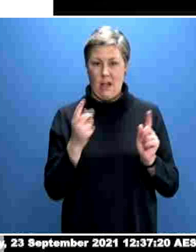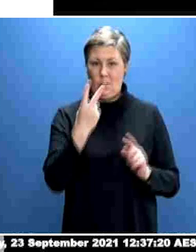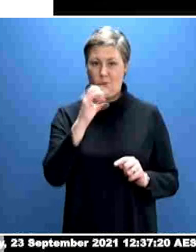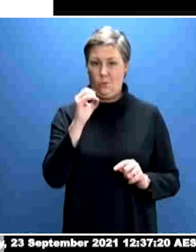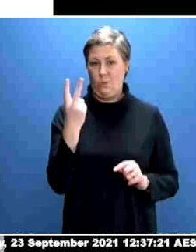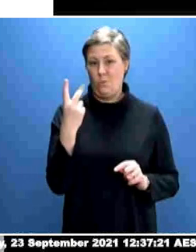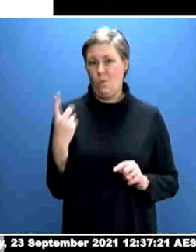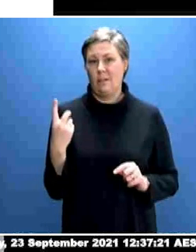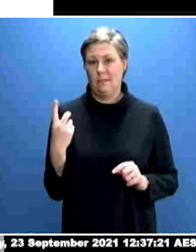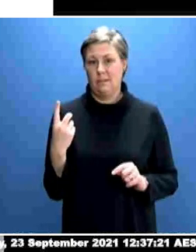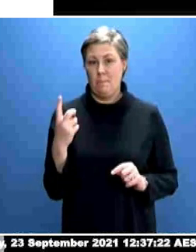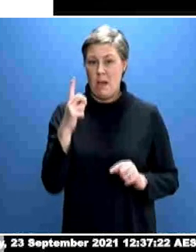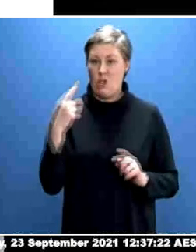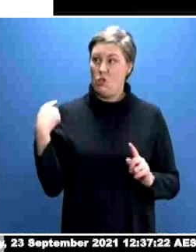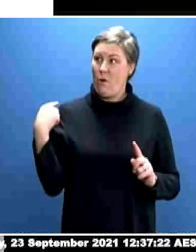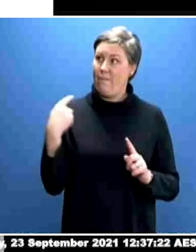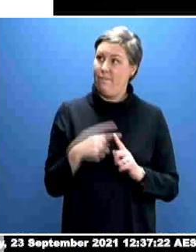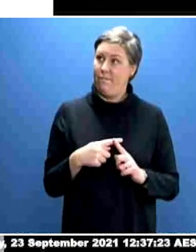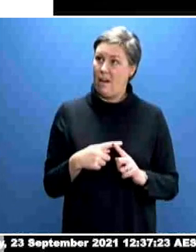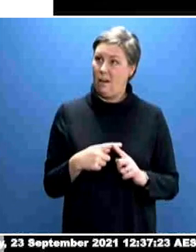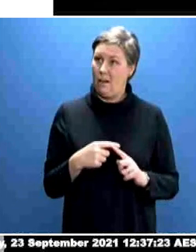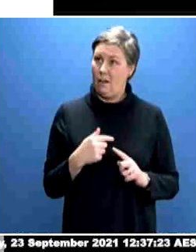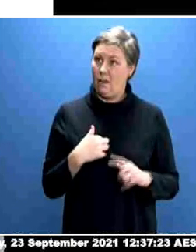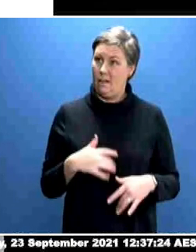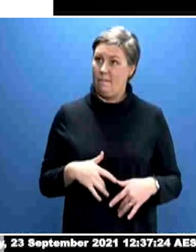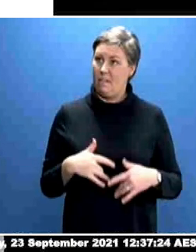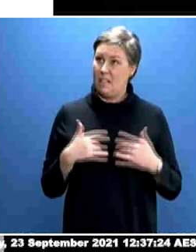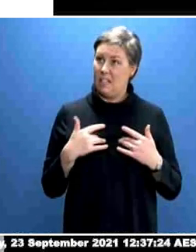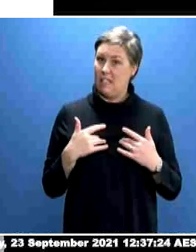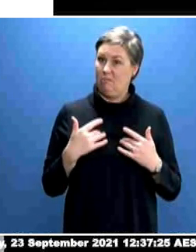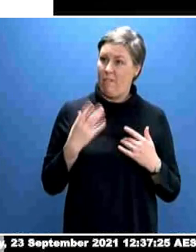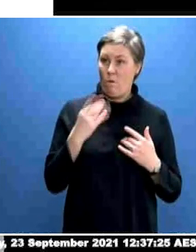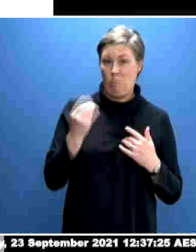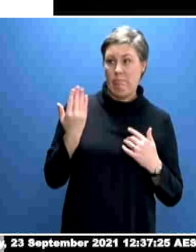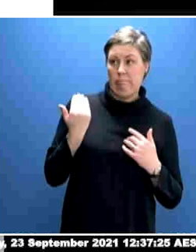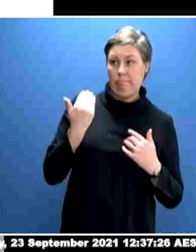To date as I understand, I would say the answer in recent years is "no".